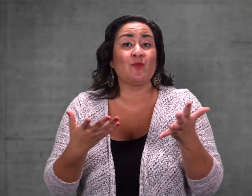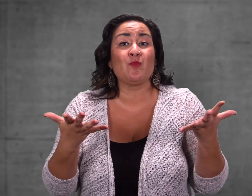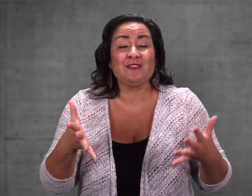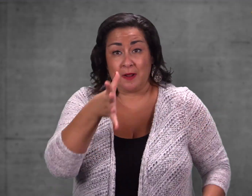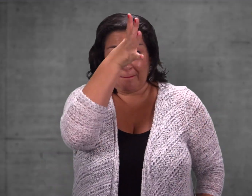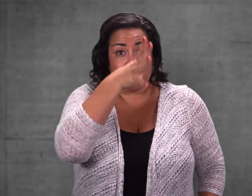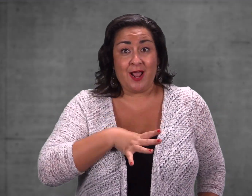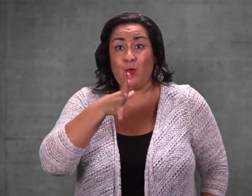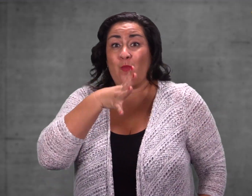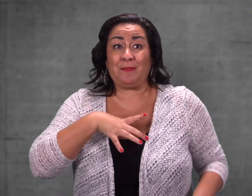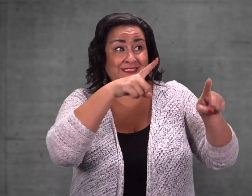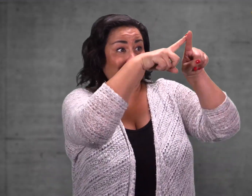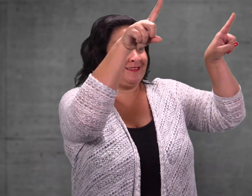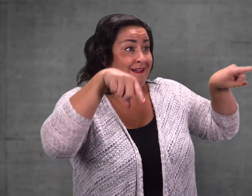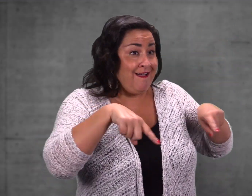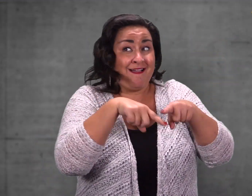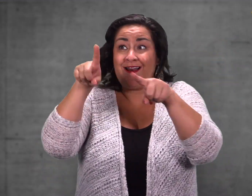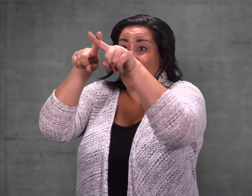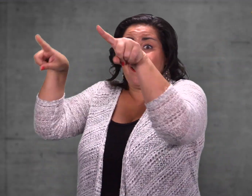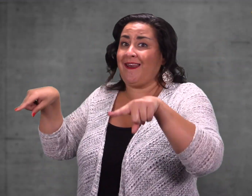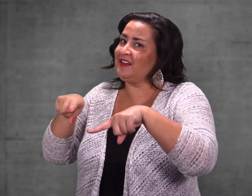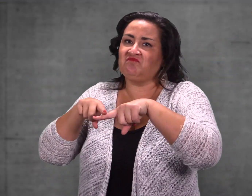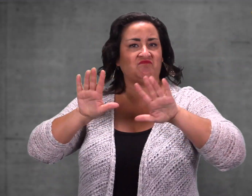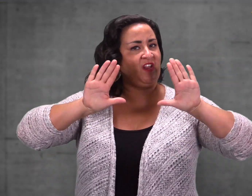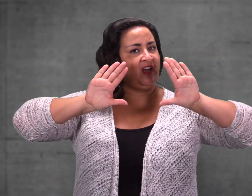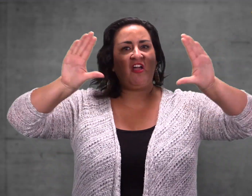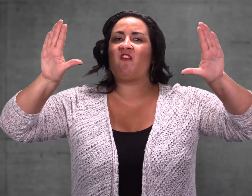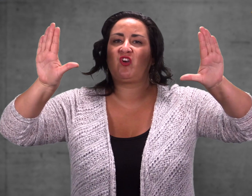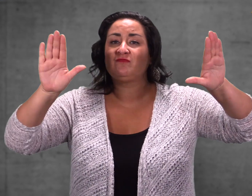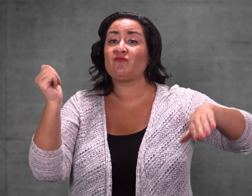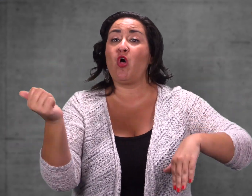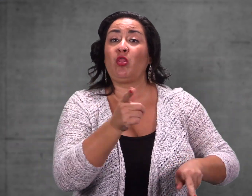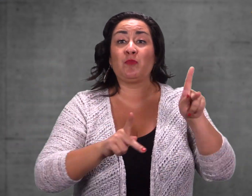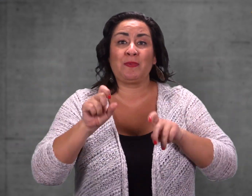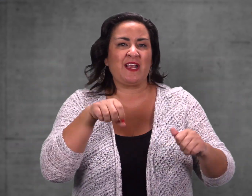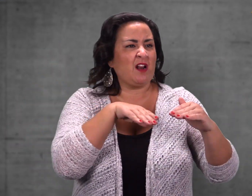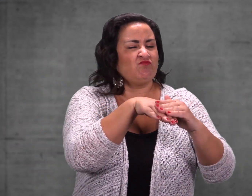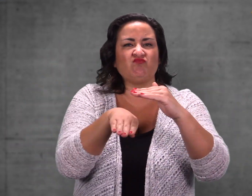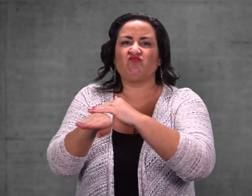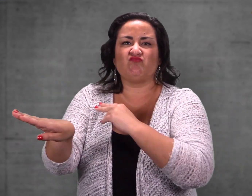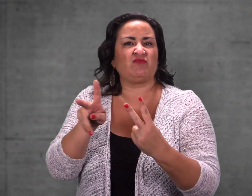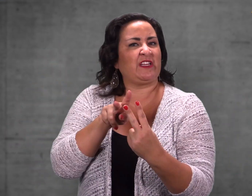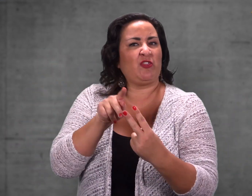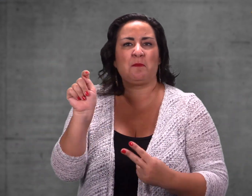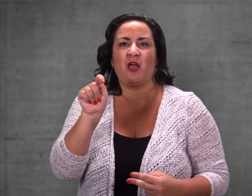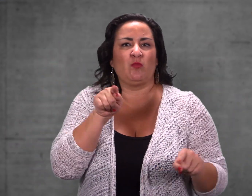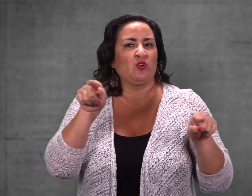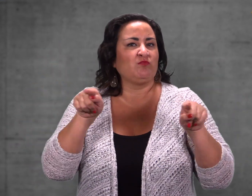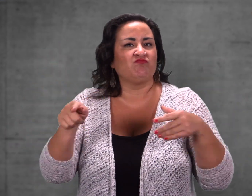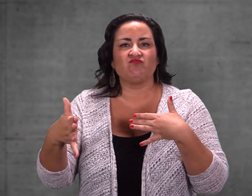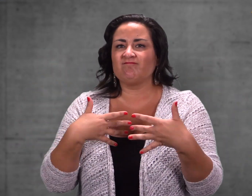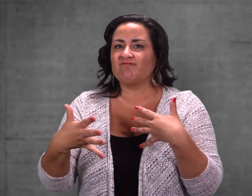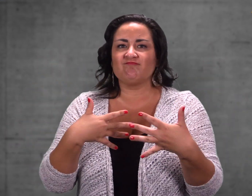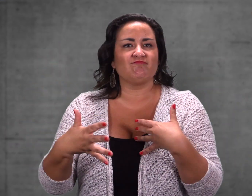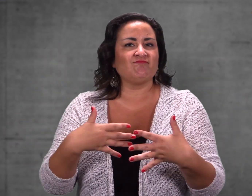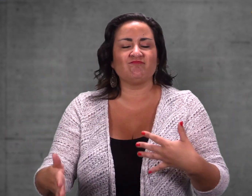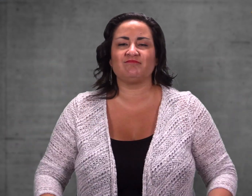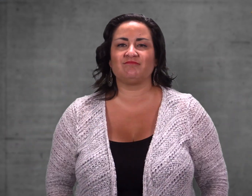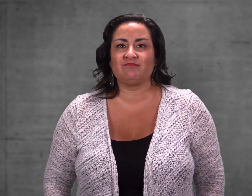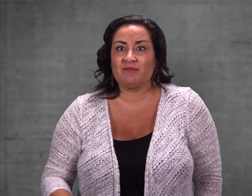What this meant is that the signs for the Men and Women’s restrooms were covered so that anyone could enter either bathroom.